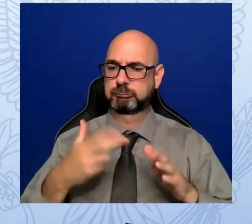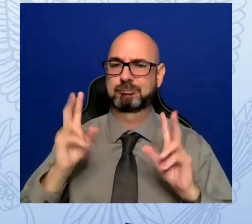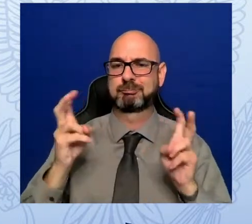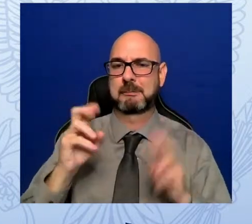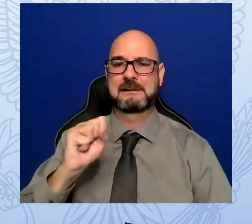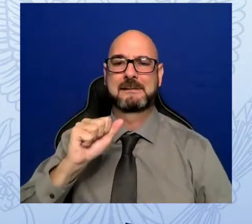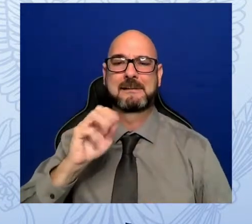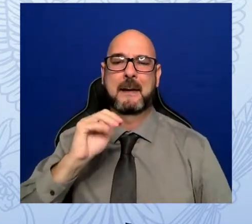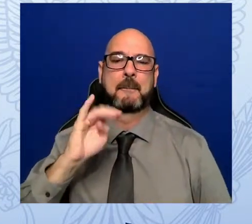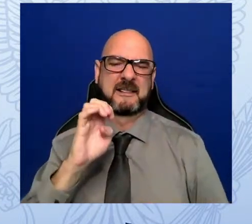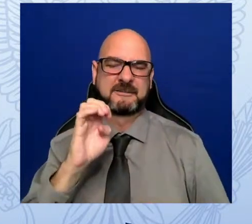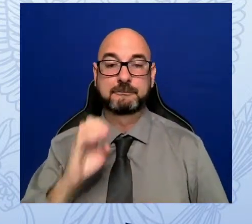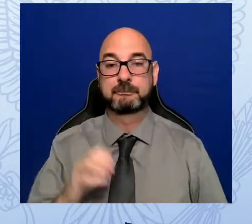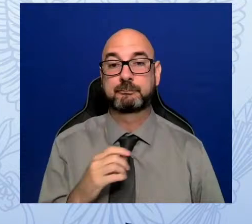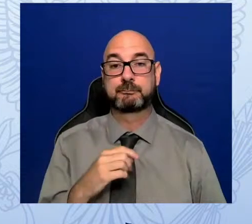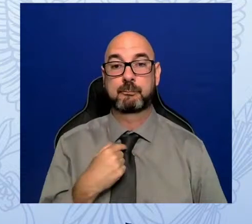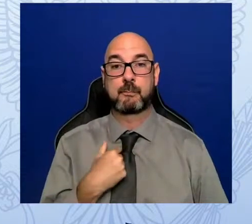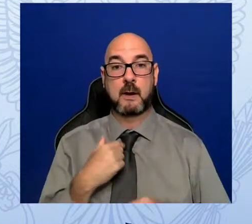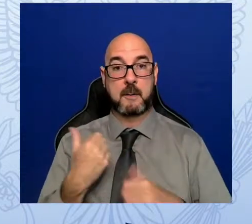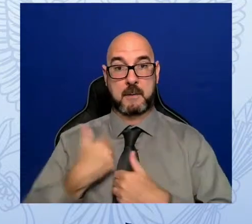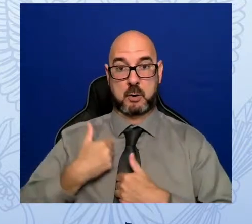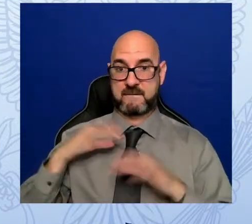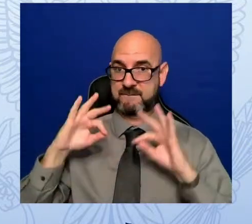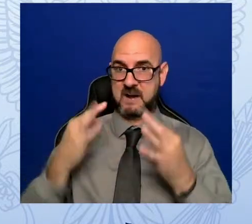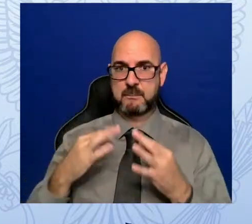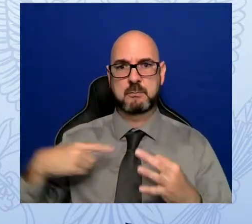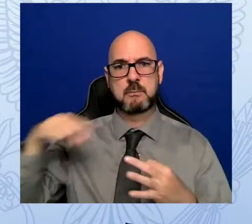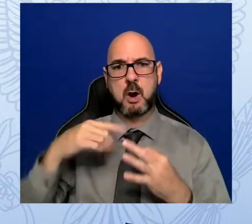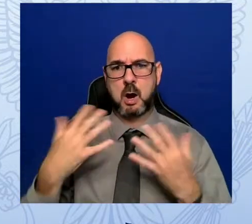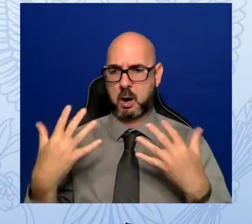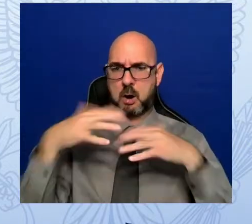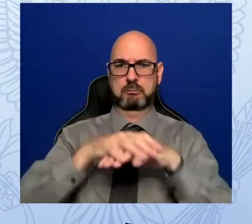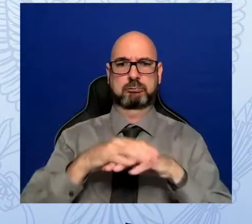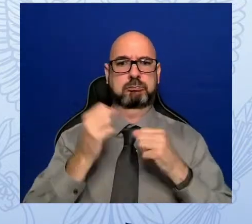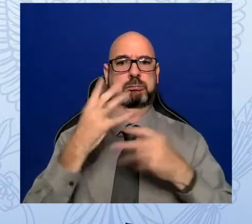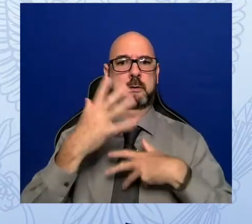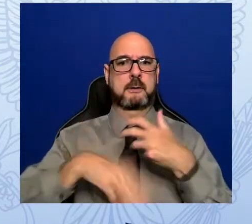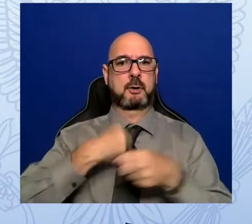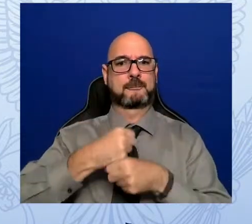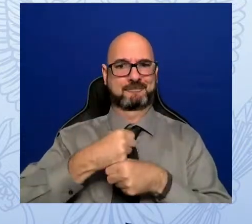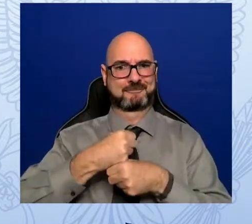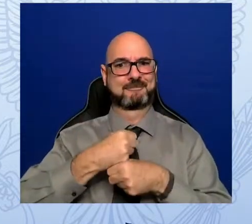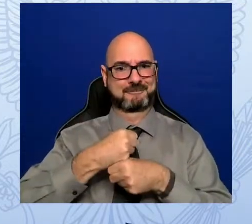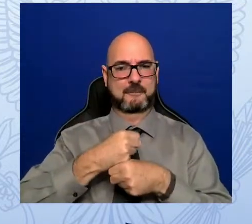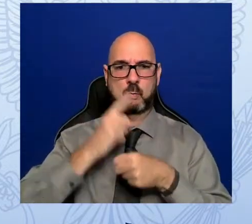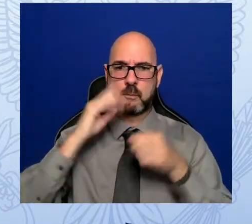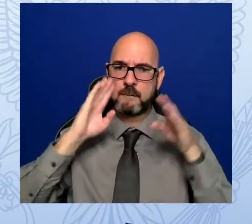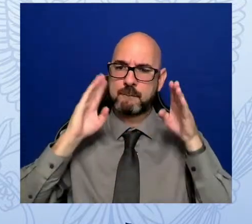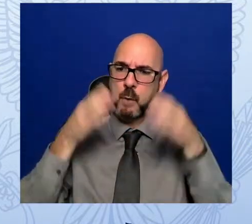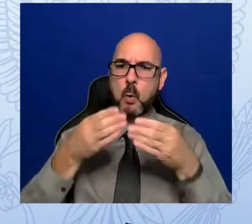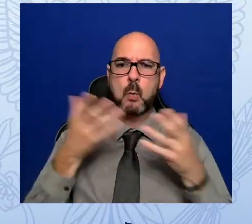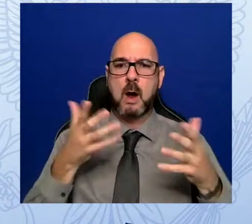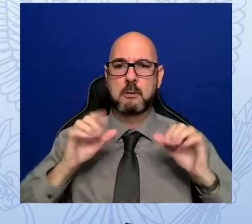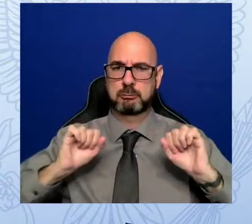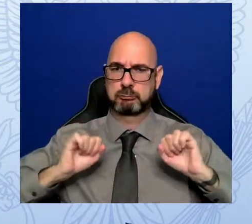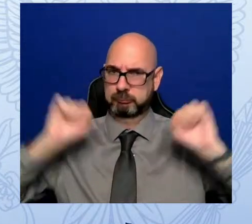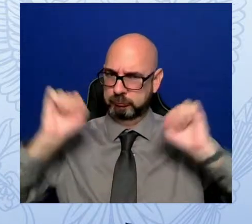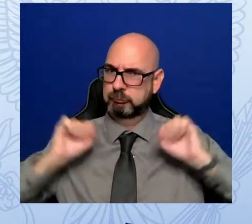shaped by my father's dedication to service and fitness. My dad, who will speak after me, has influenced my journey,